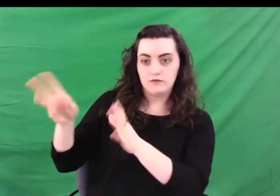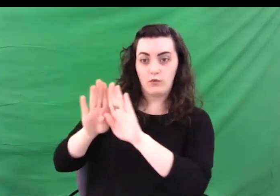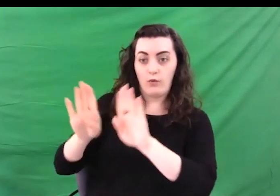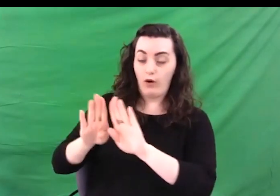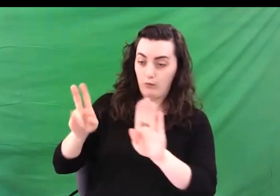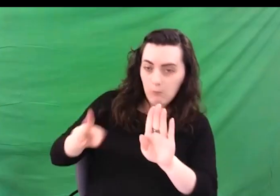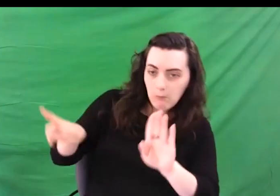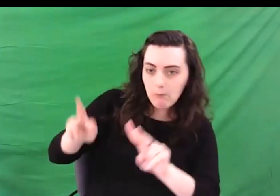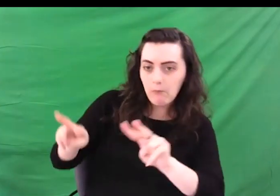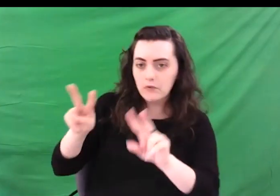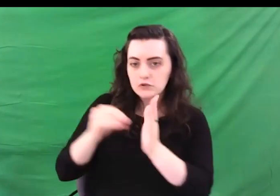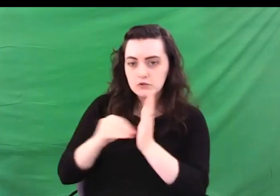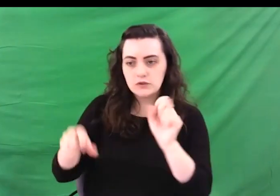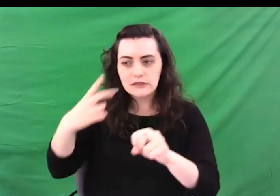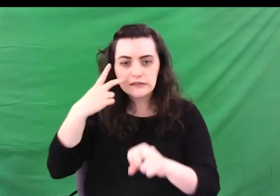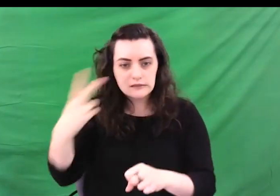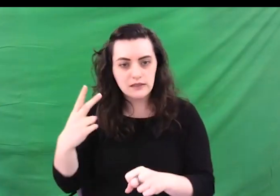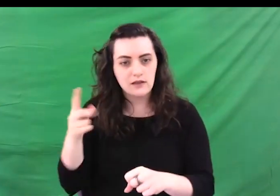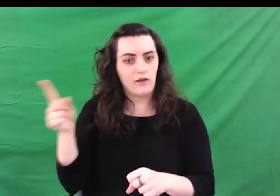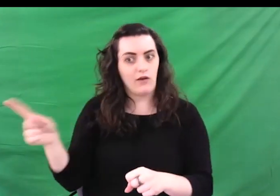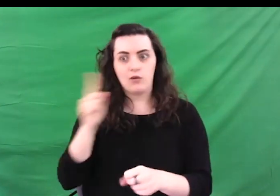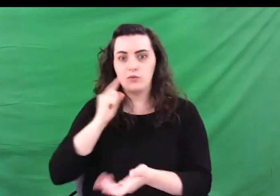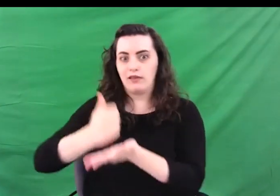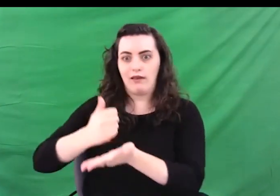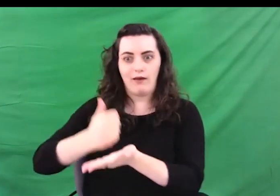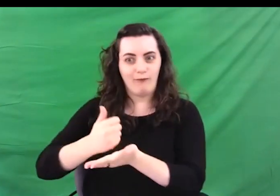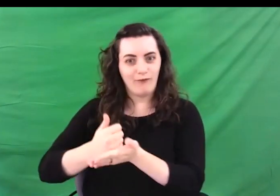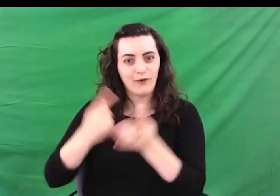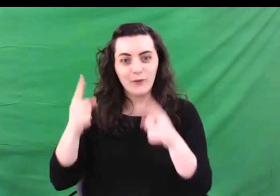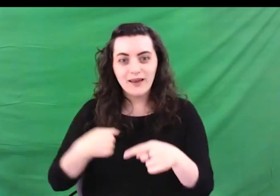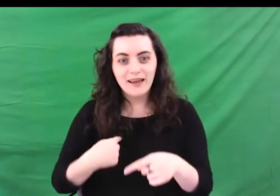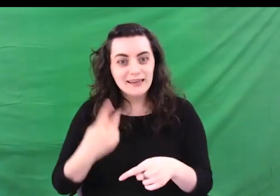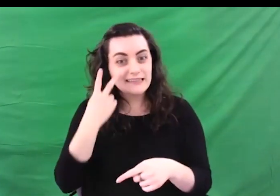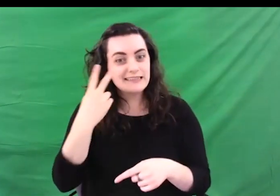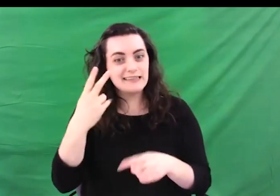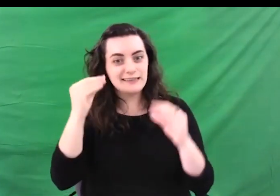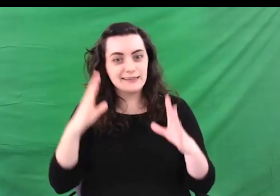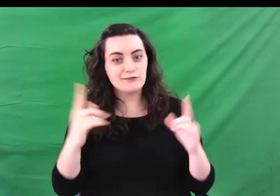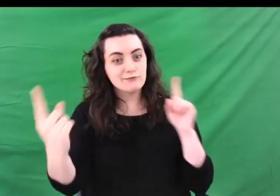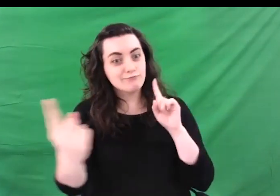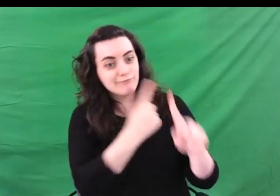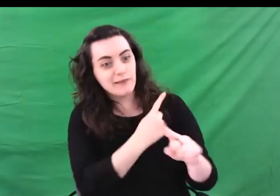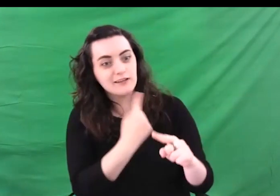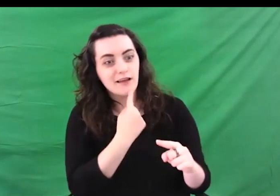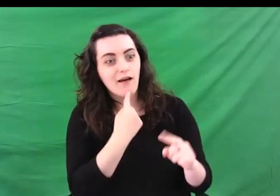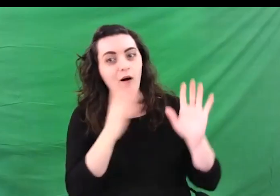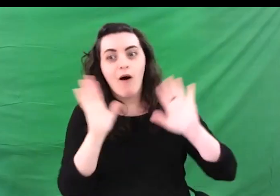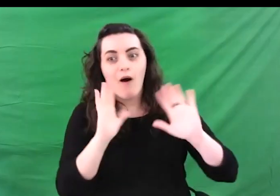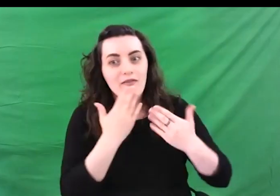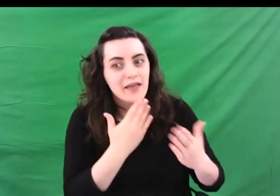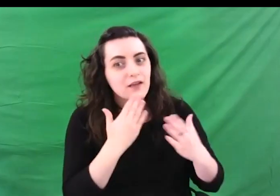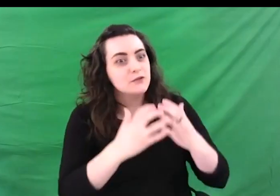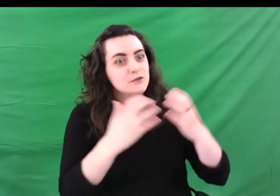and every time I see her in the hallway, she says, thank you so much for teaching me visual phonics. She initially learned it because she had